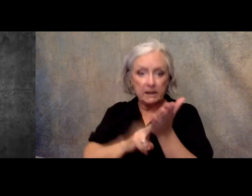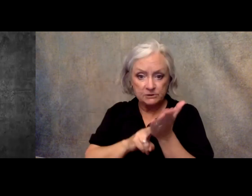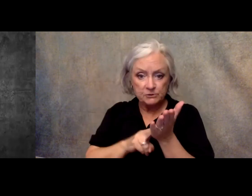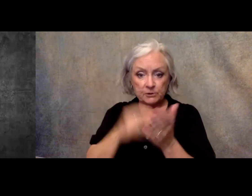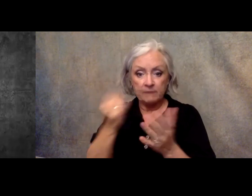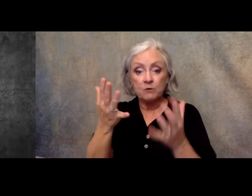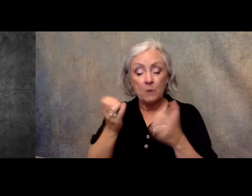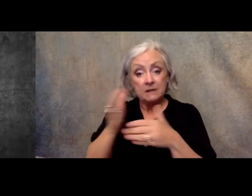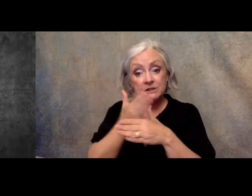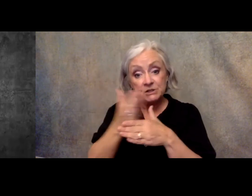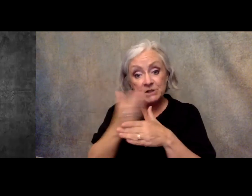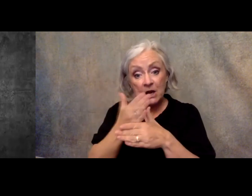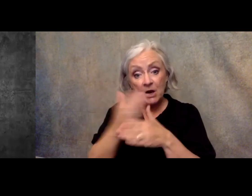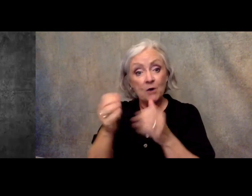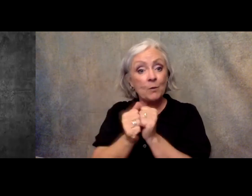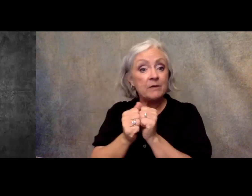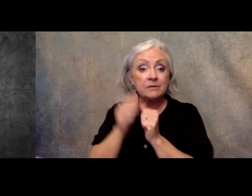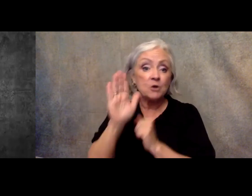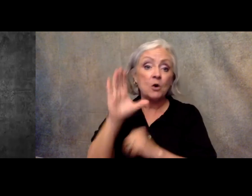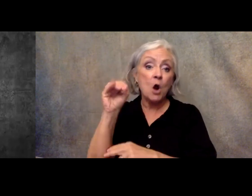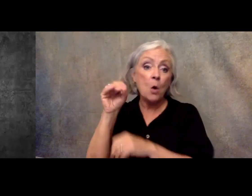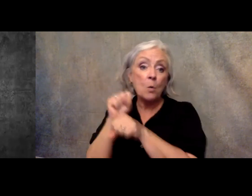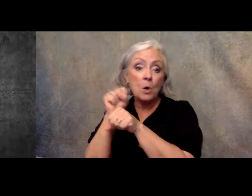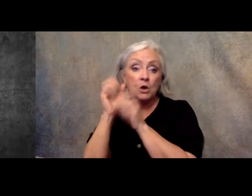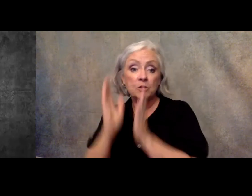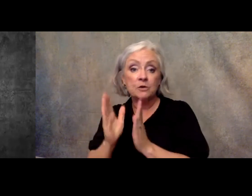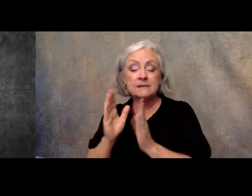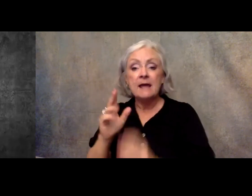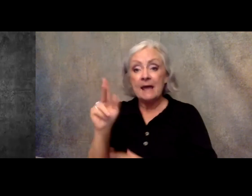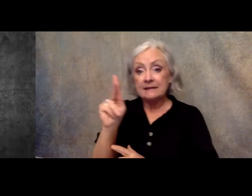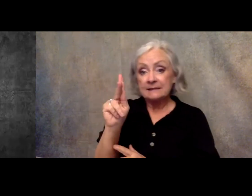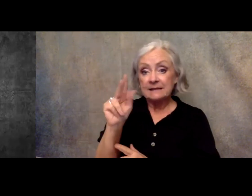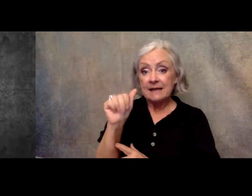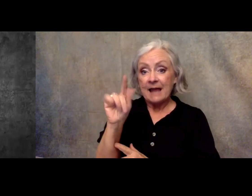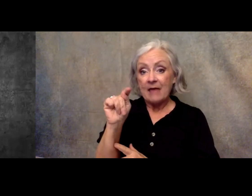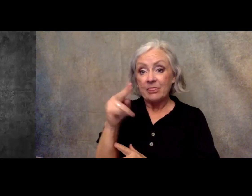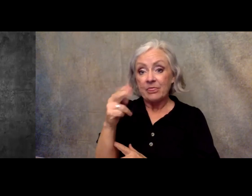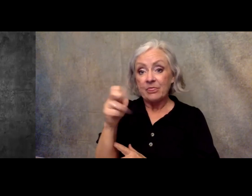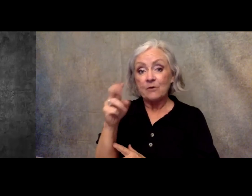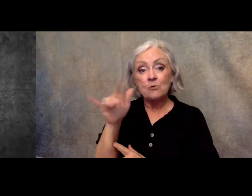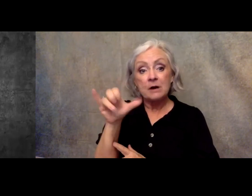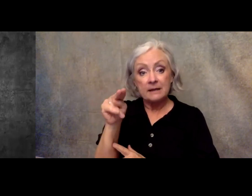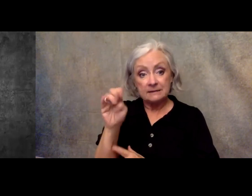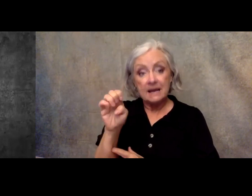with any of your colleagues and Katherine, I'll be reaching out to you directly. And if you have any other questions, please